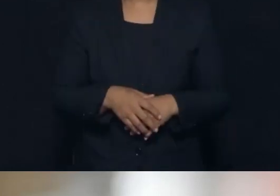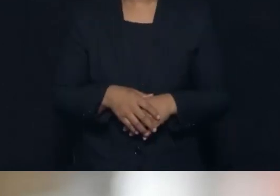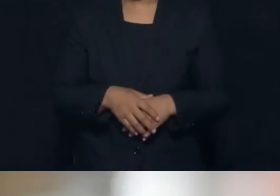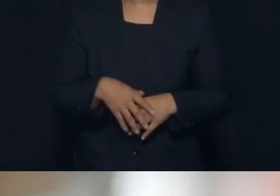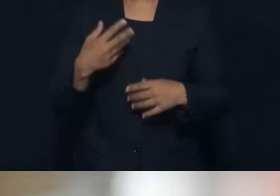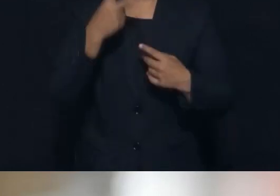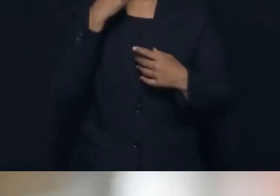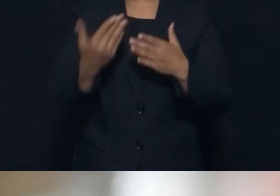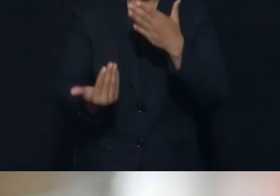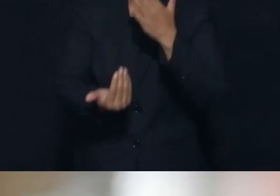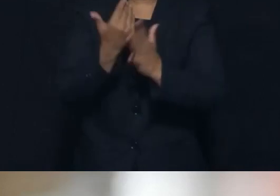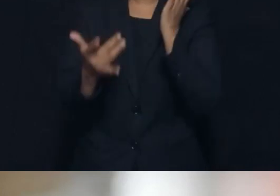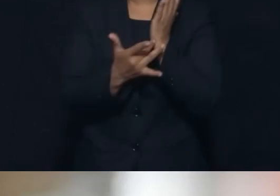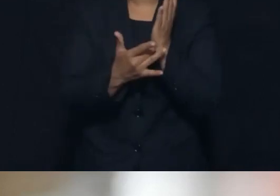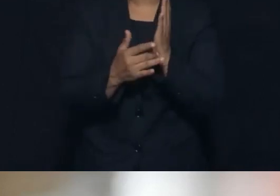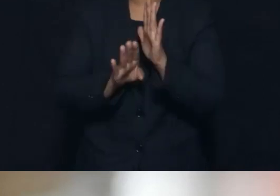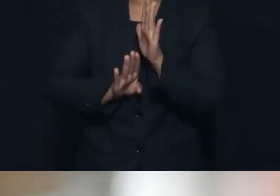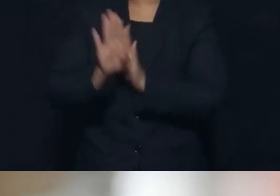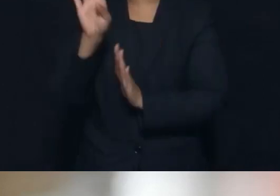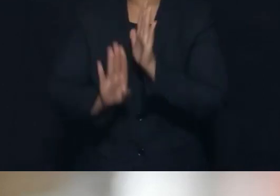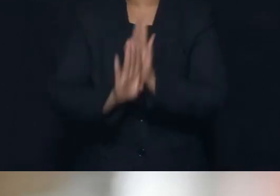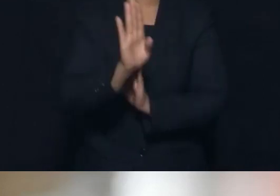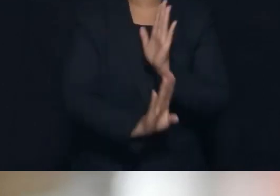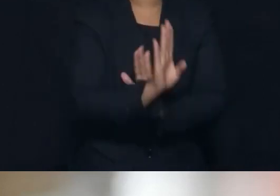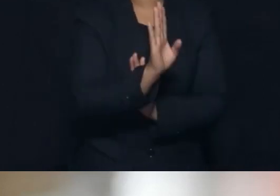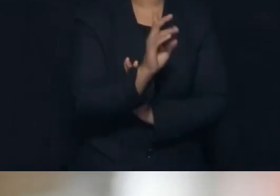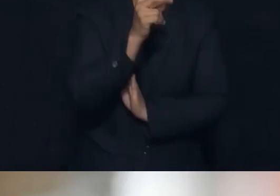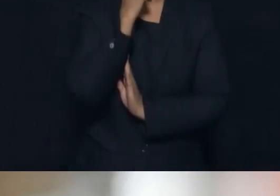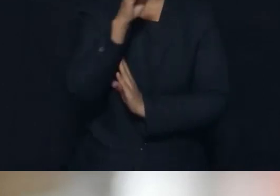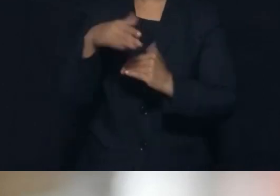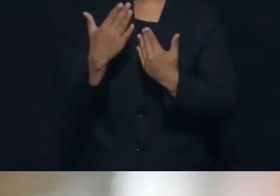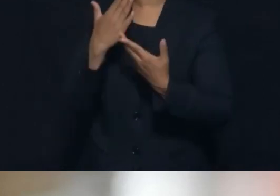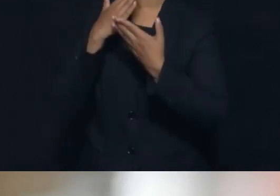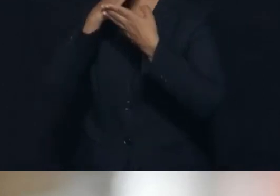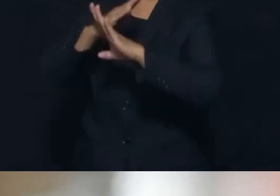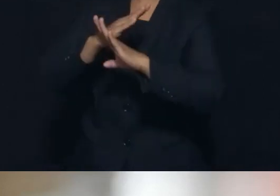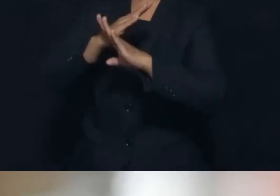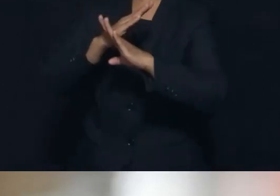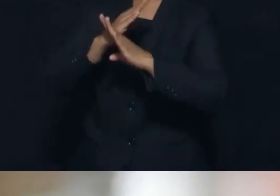Because this really should not be the case. And then the last question? On accessibility standards, for individual modification. And adaptations.